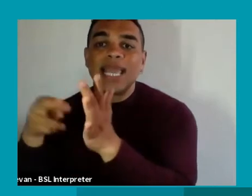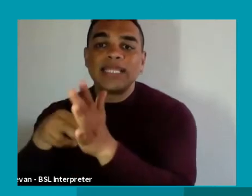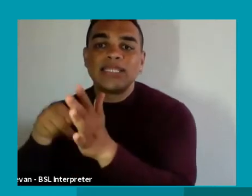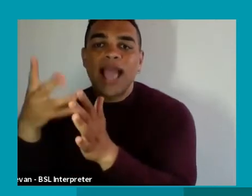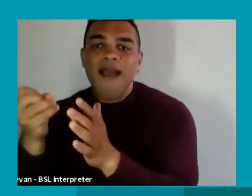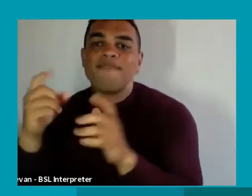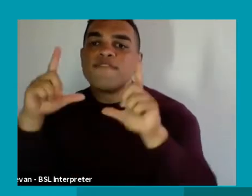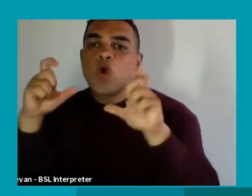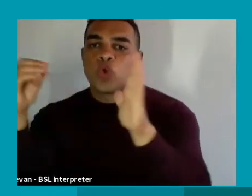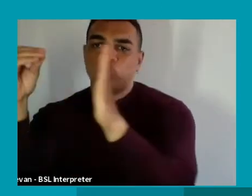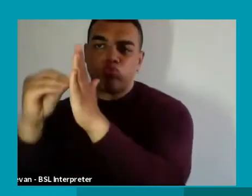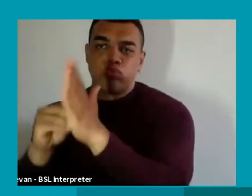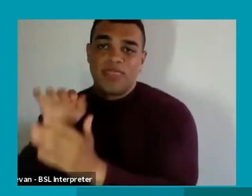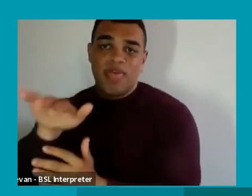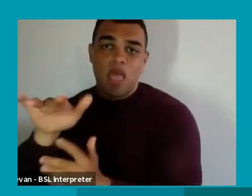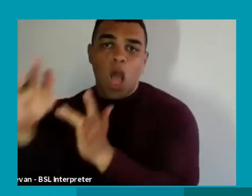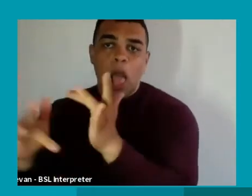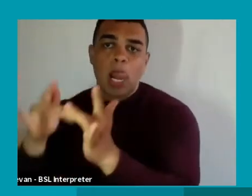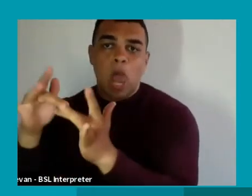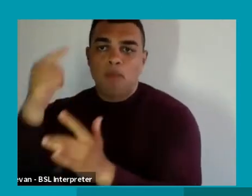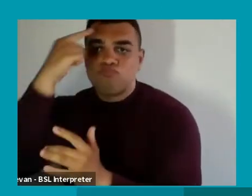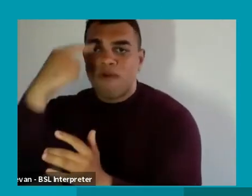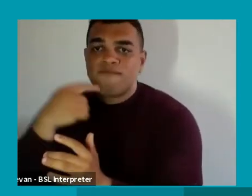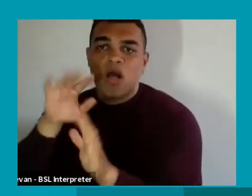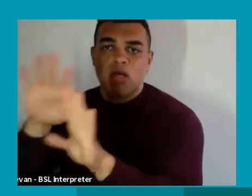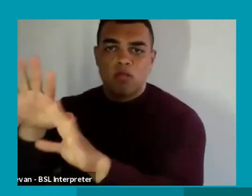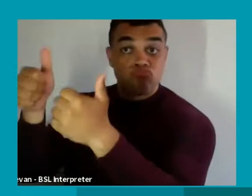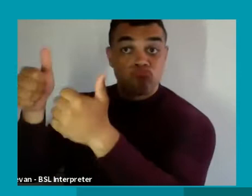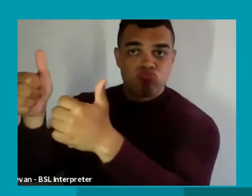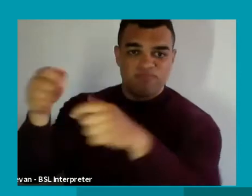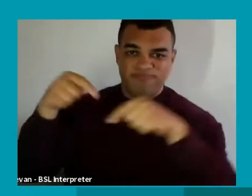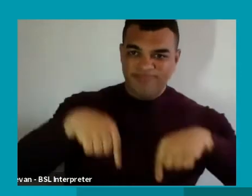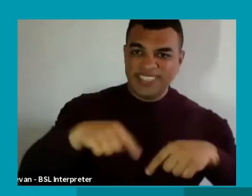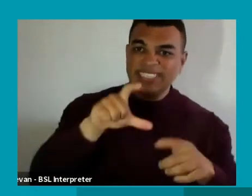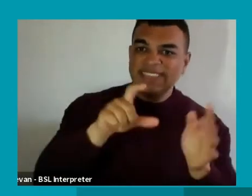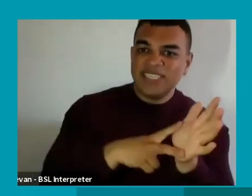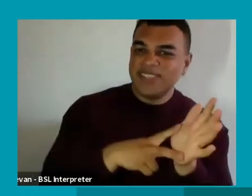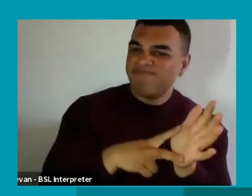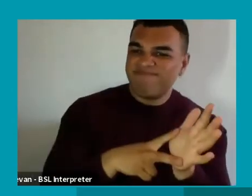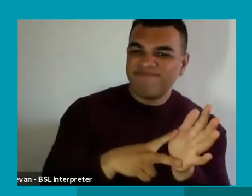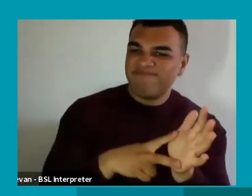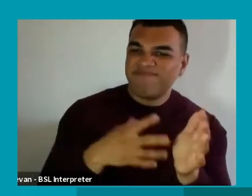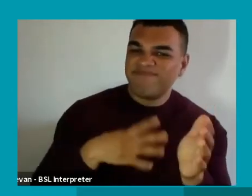Usually you don't include the photo. Date of birth comes along with age. You don't need to include it.